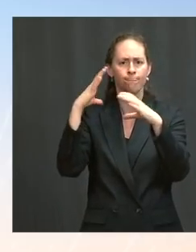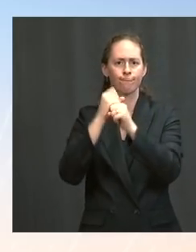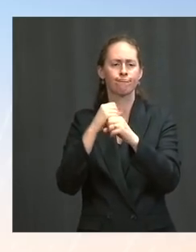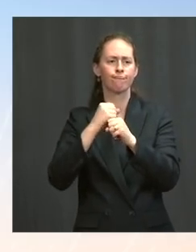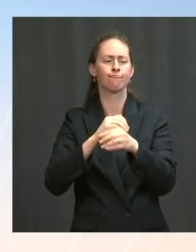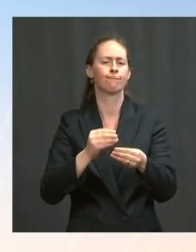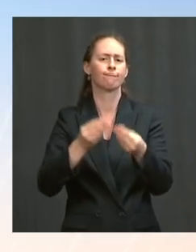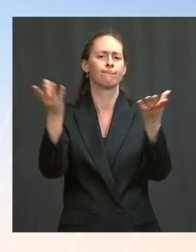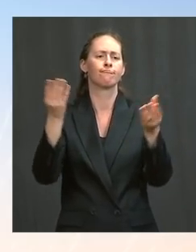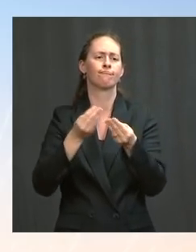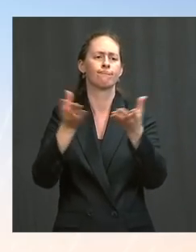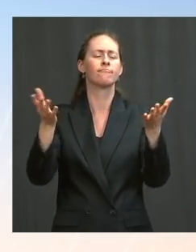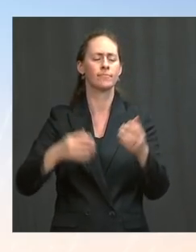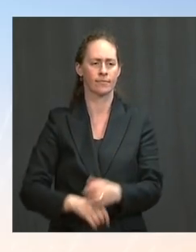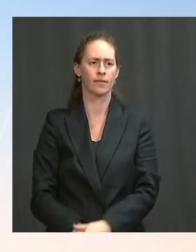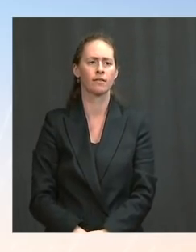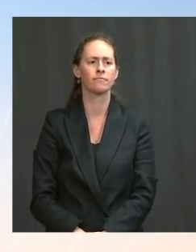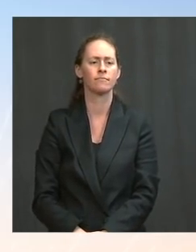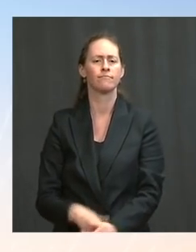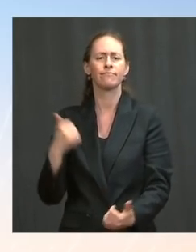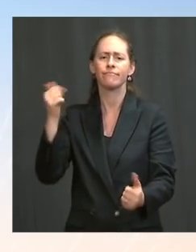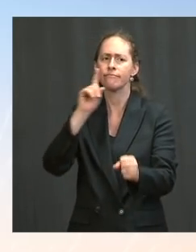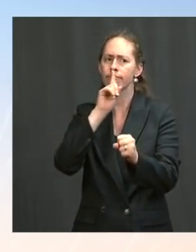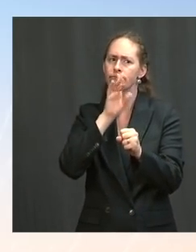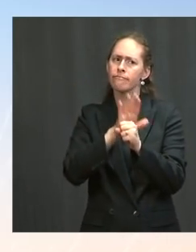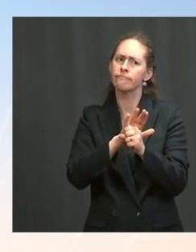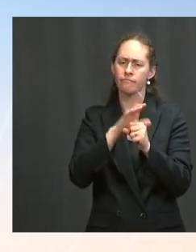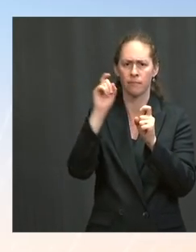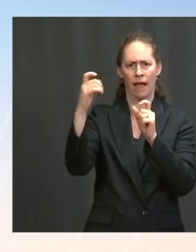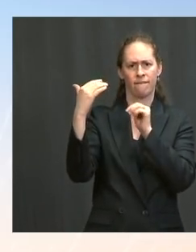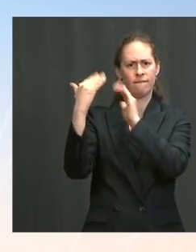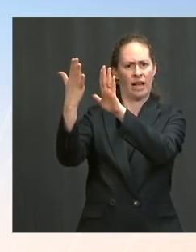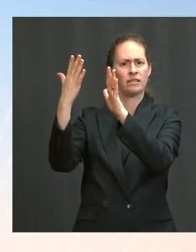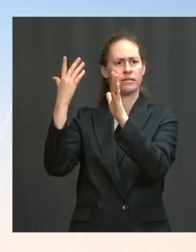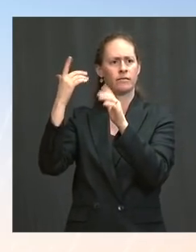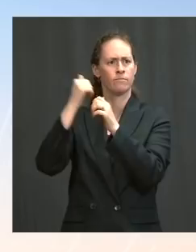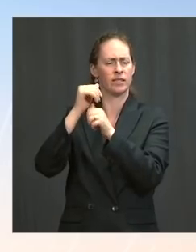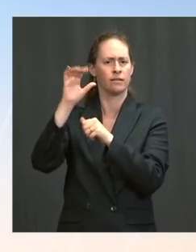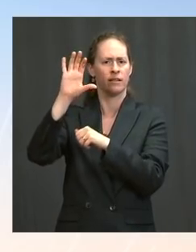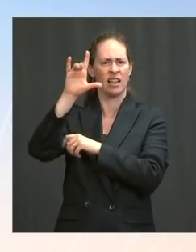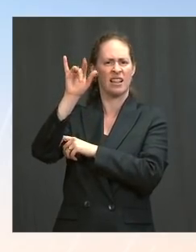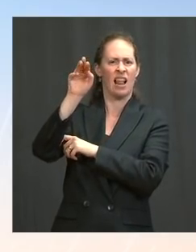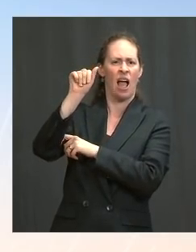to addressing climate; it is one of his -- the four crises he's identified as central to his presidency.